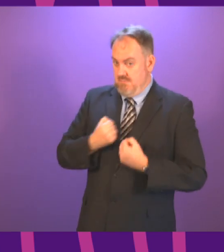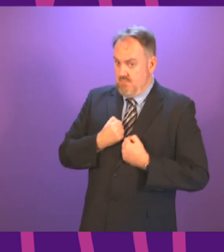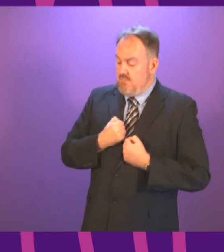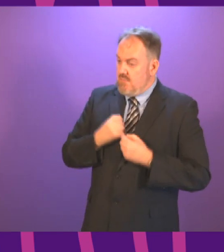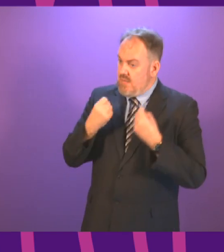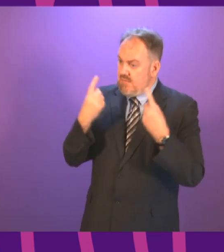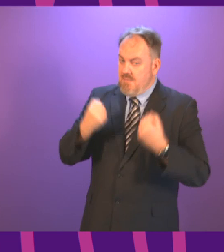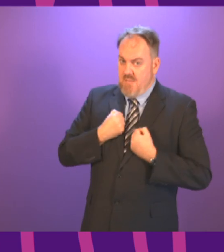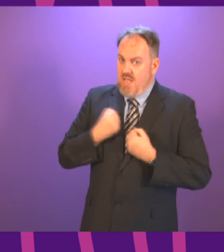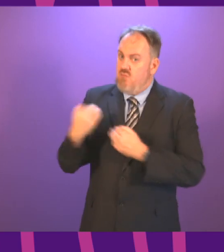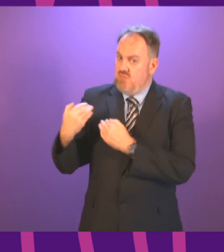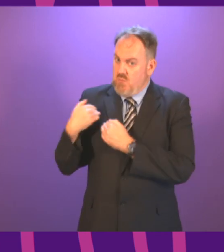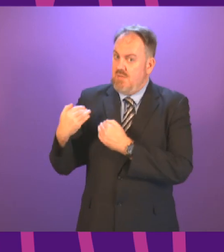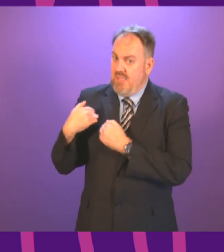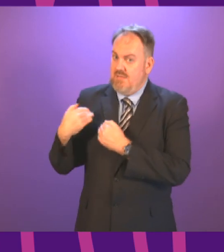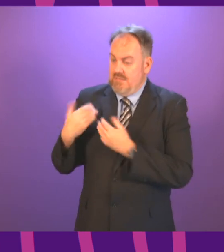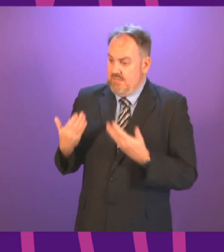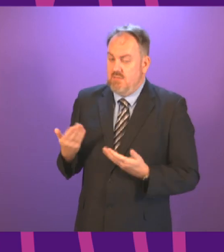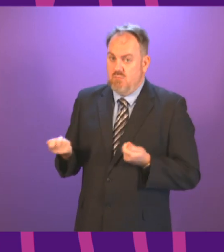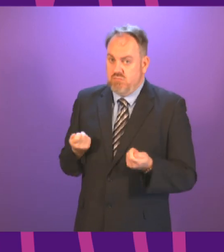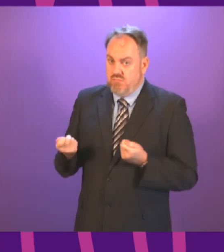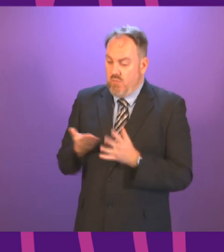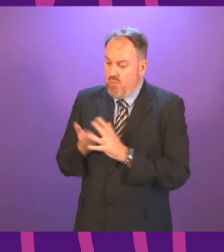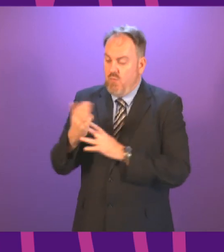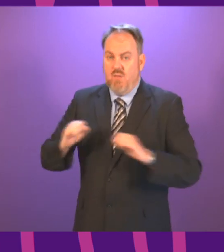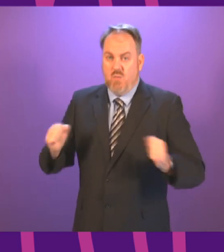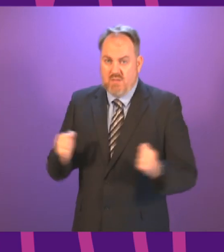full responsibility for my part in that, as we go through the winter.